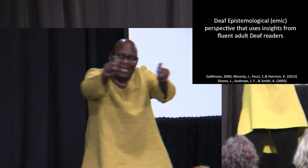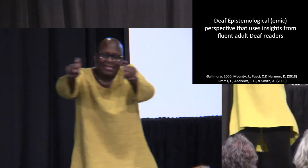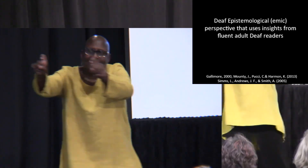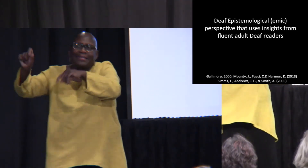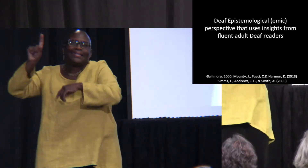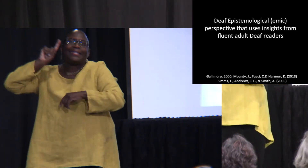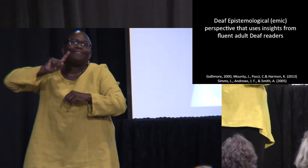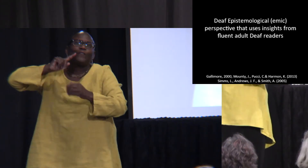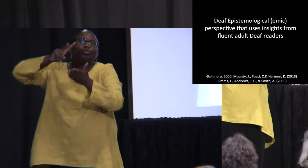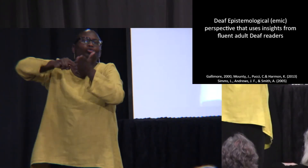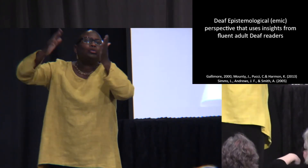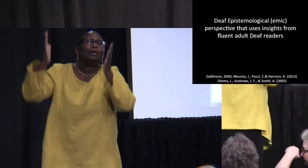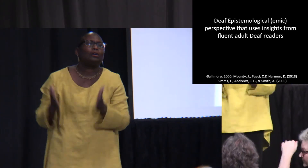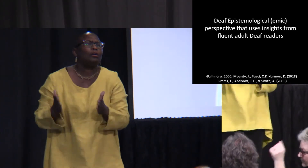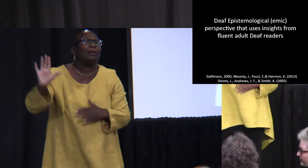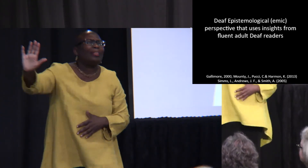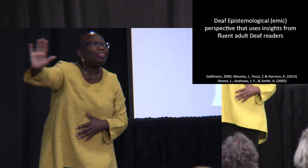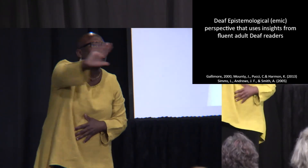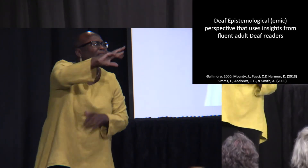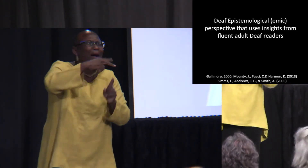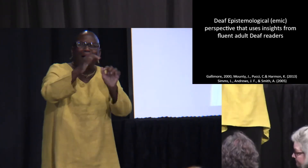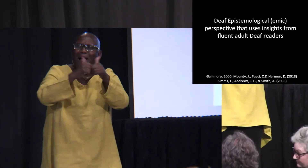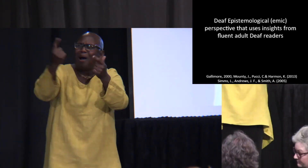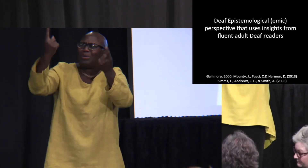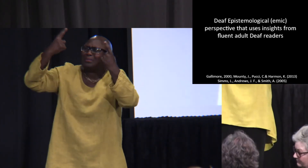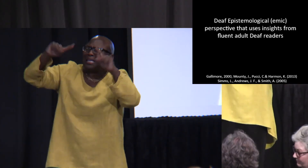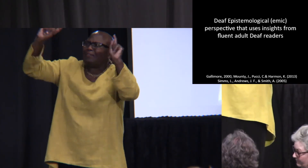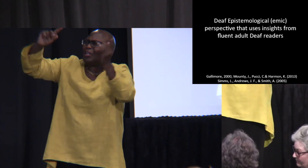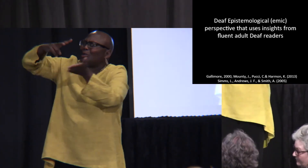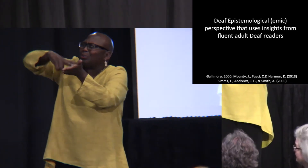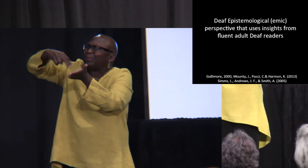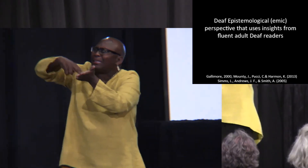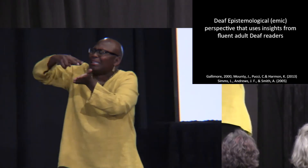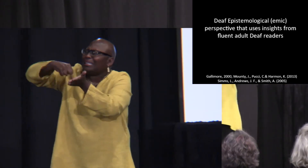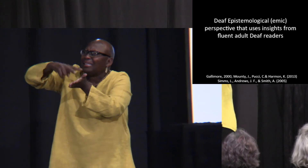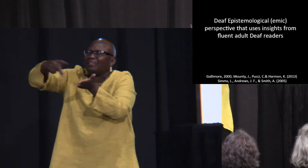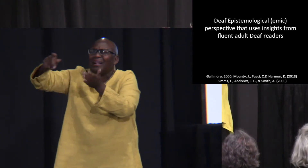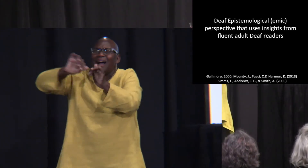way completely opposite from word by word yet that is the way we have